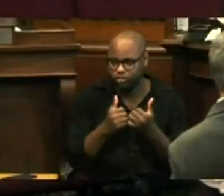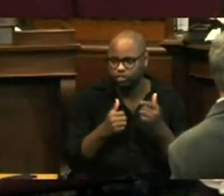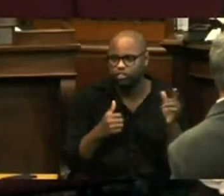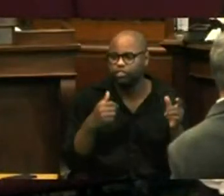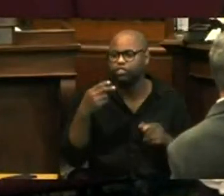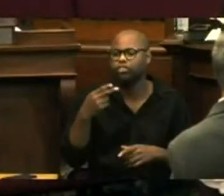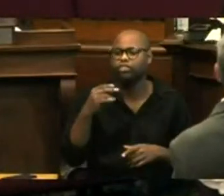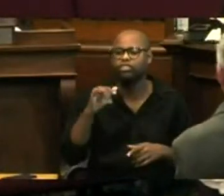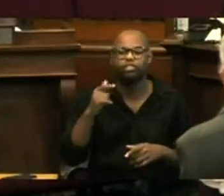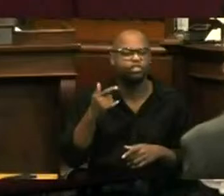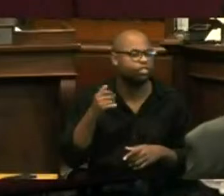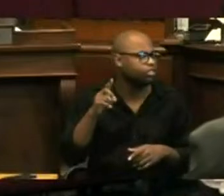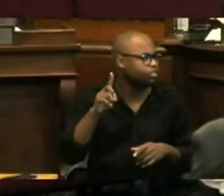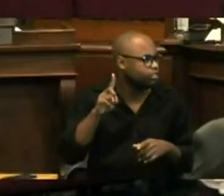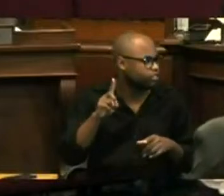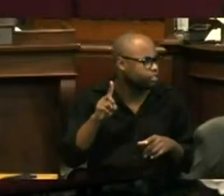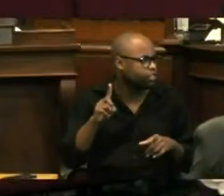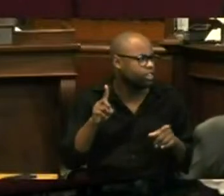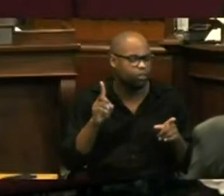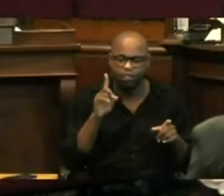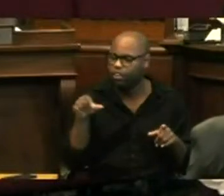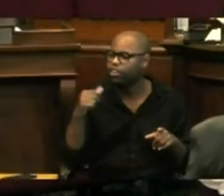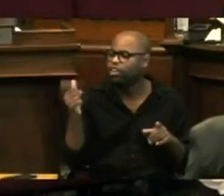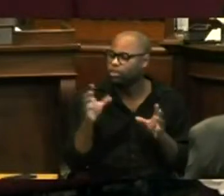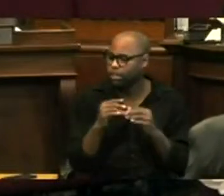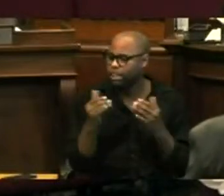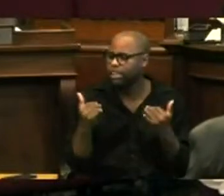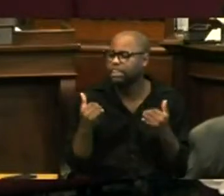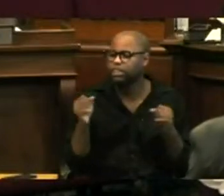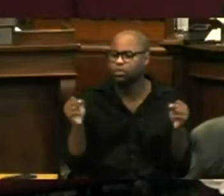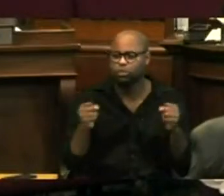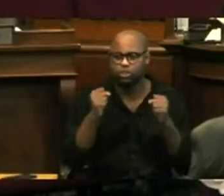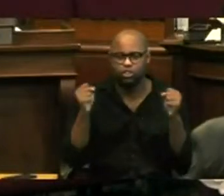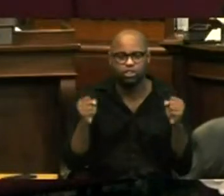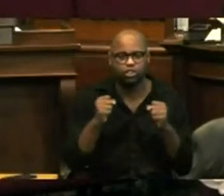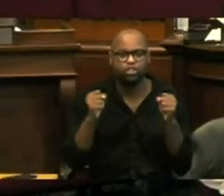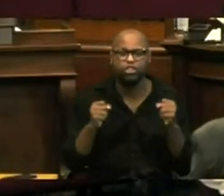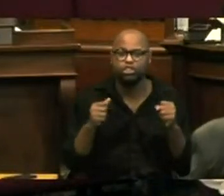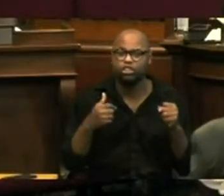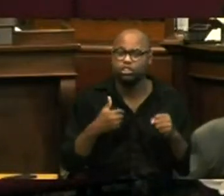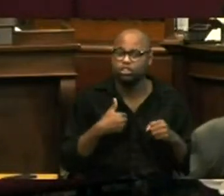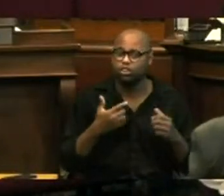various neighborhood associations, the Highland Park Conservancy. So we will be